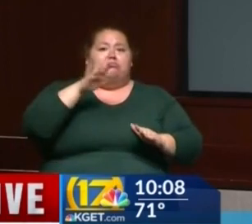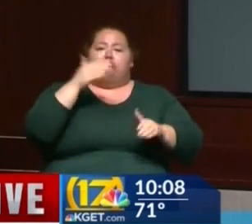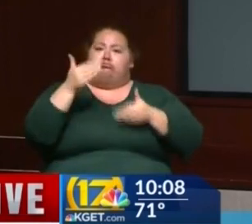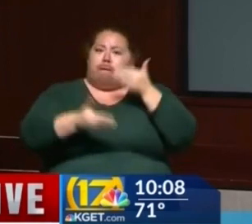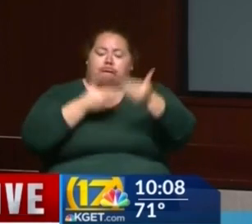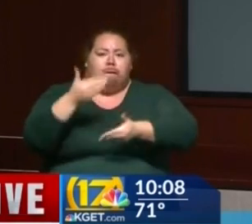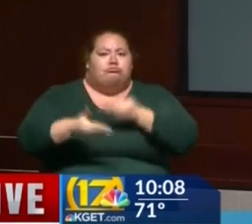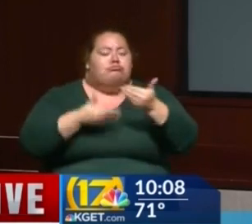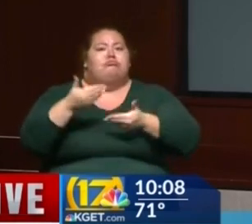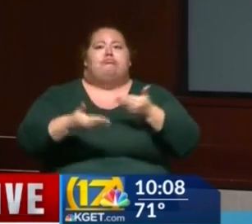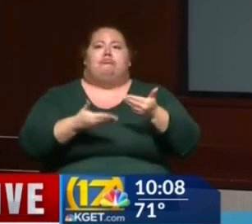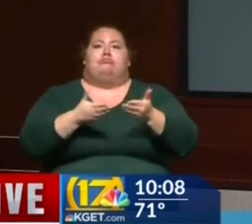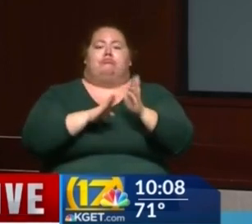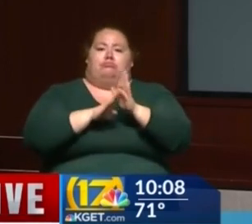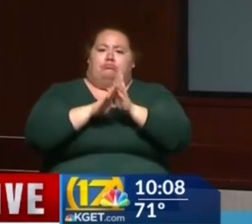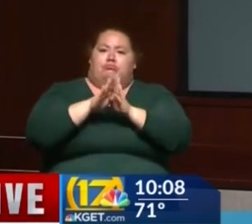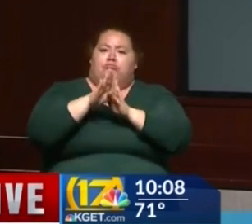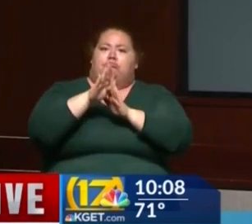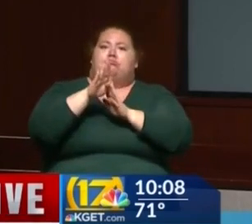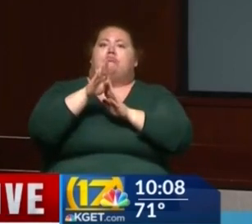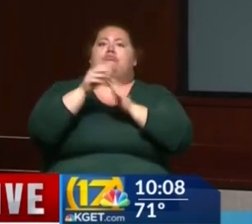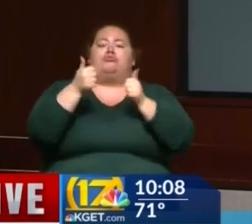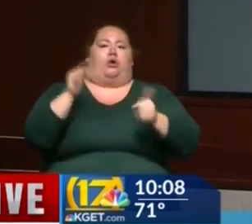2 AS EARLY AS OCTOBER 13 2020.